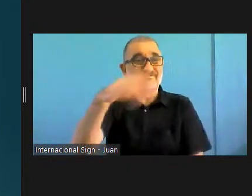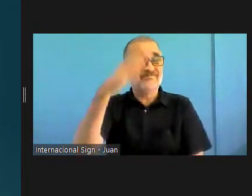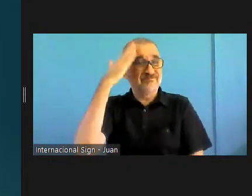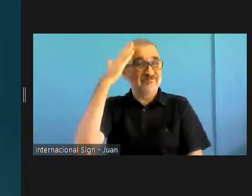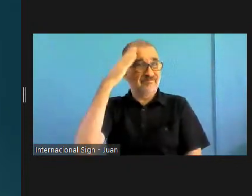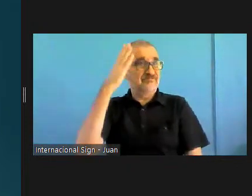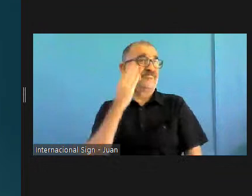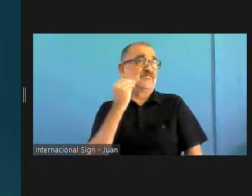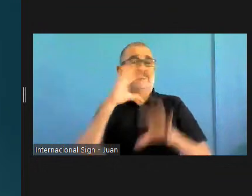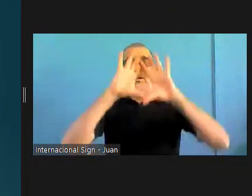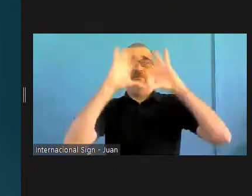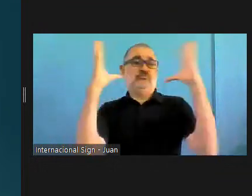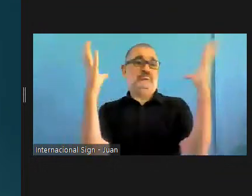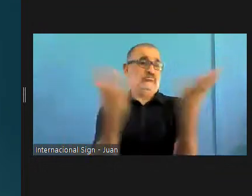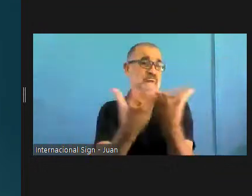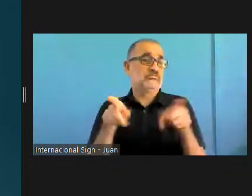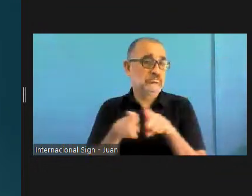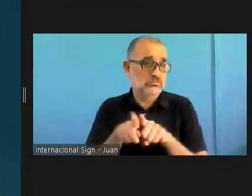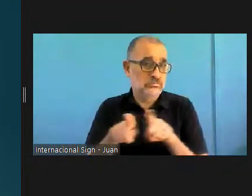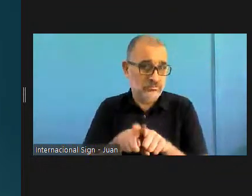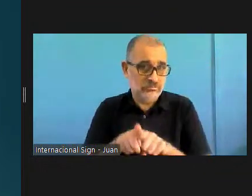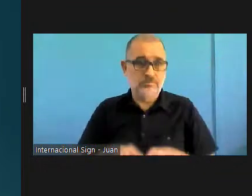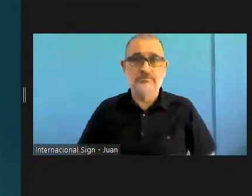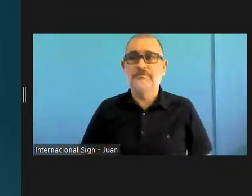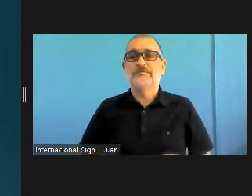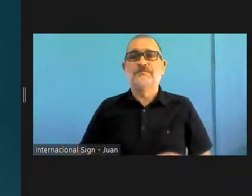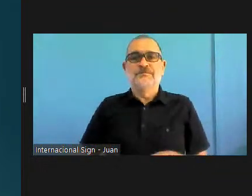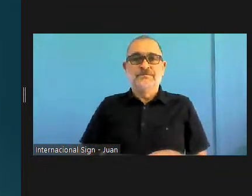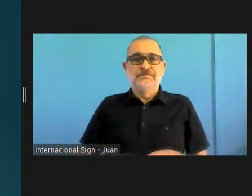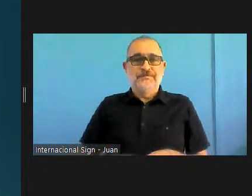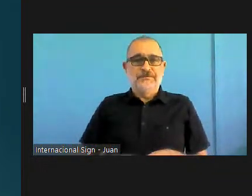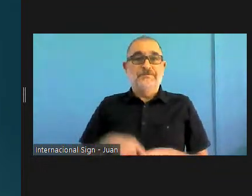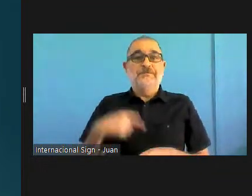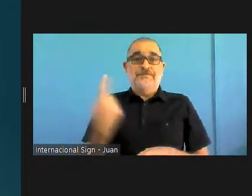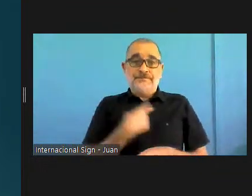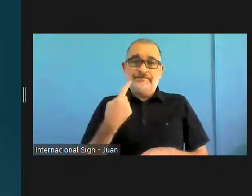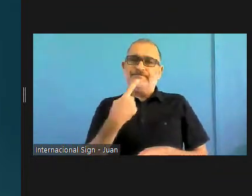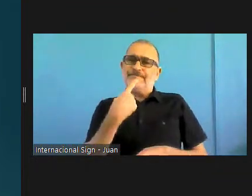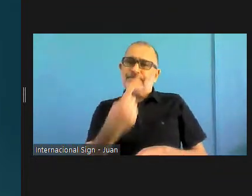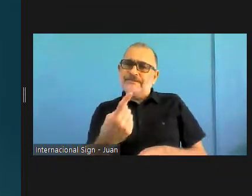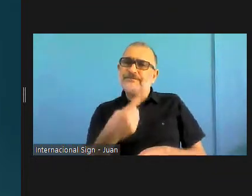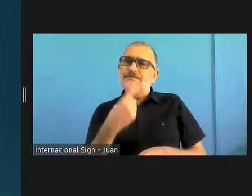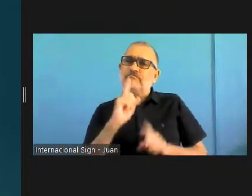epidemic of NCDs, and why it' s important to combat this through our